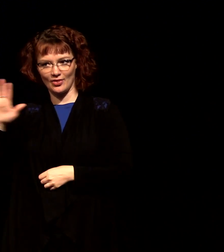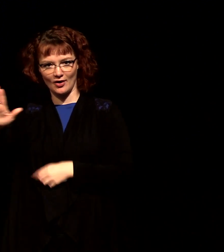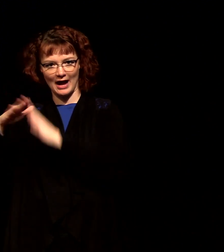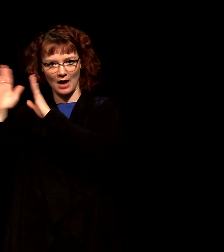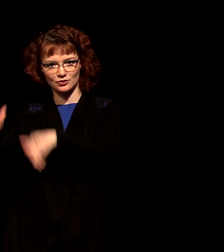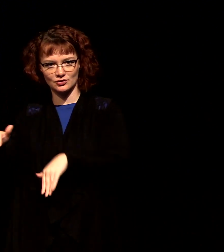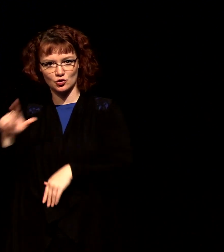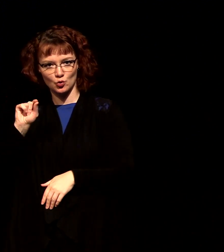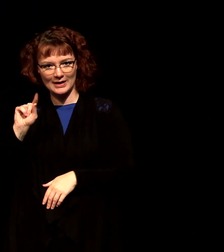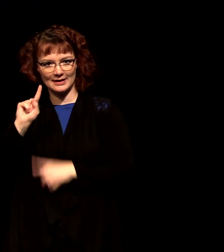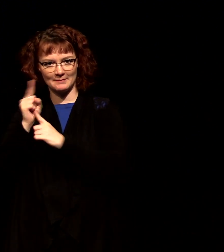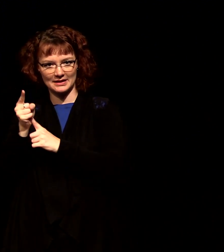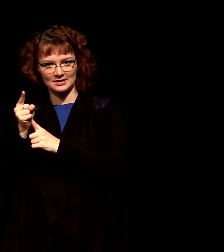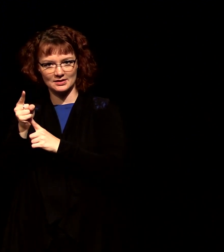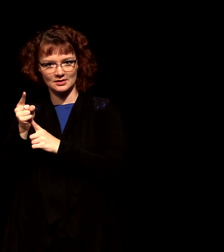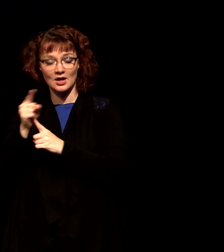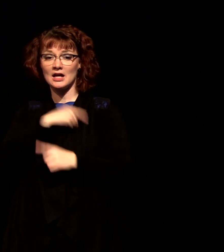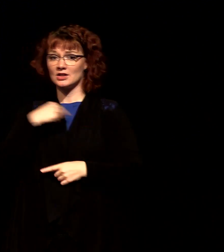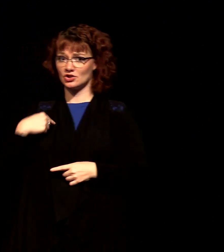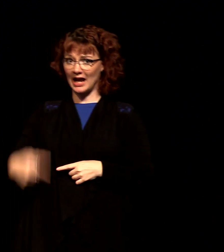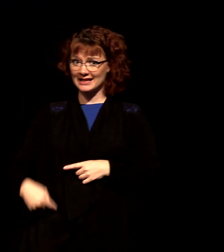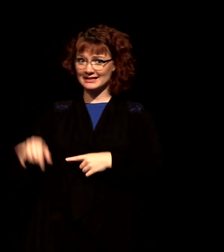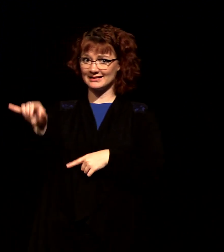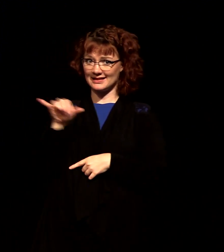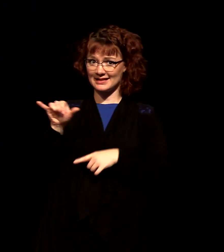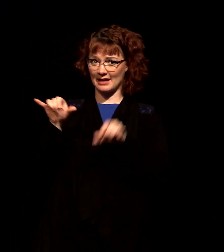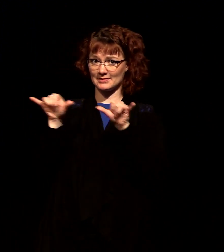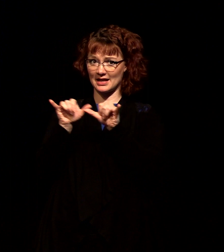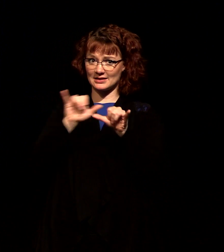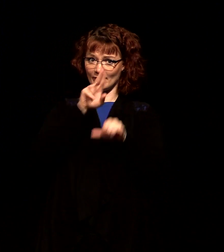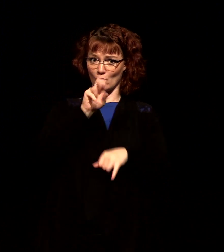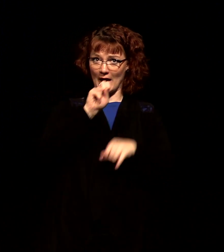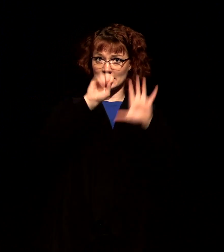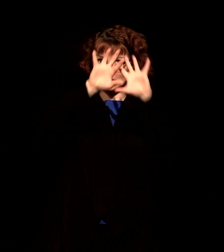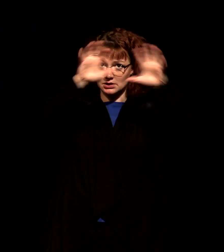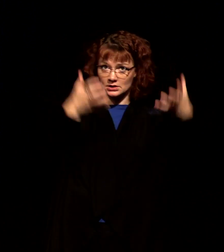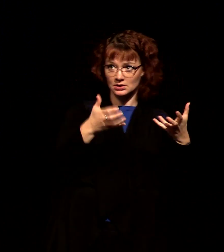this entire country. And my baby was 20 minutes away here to